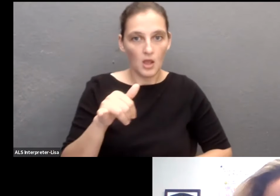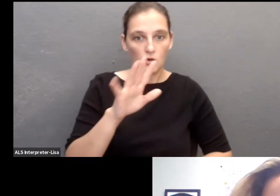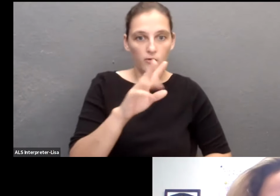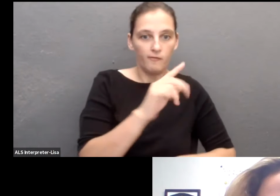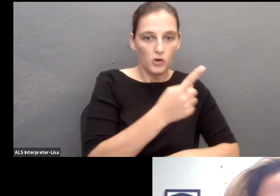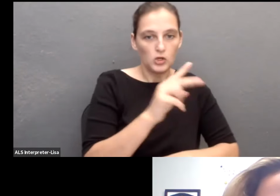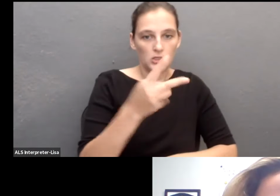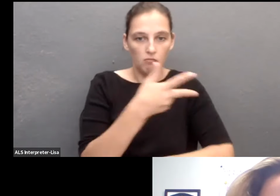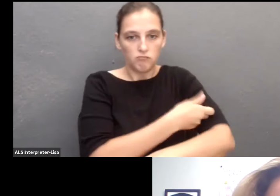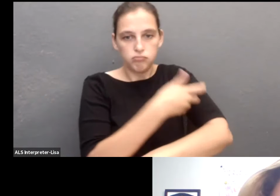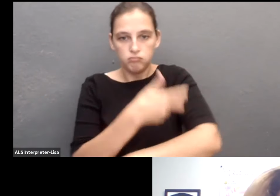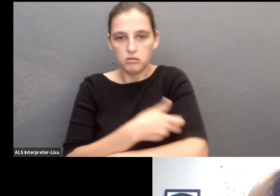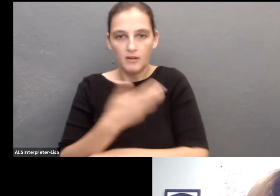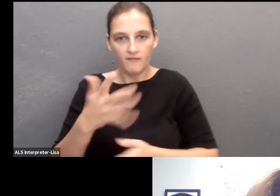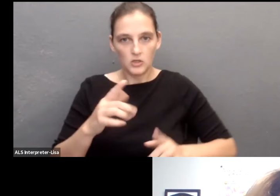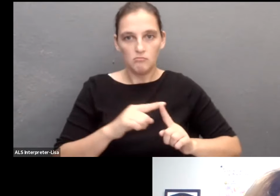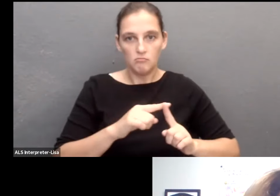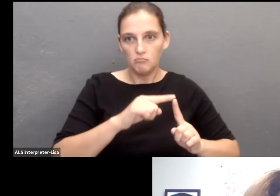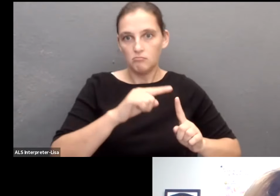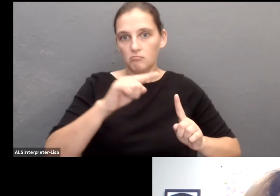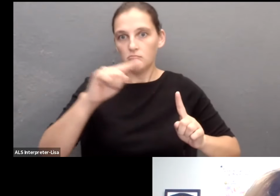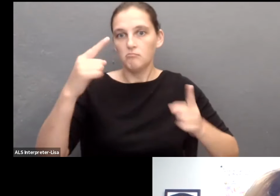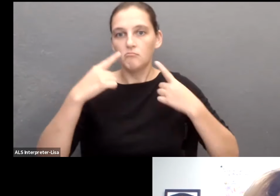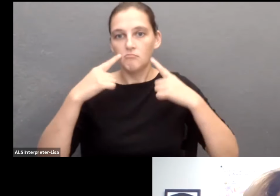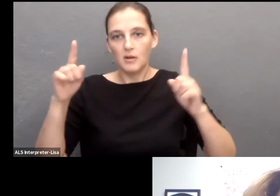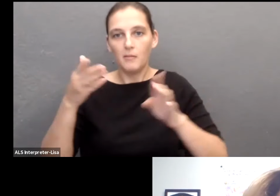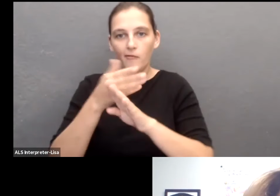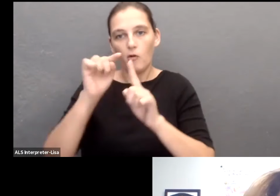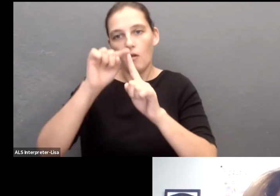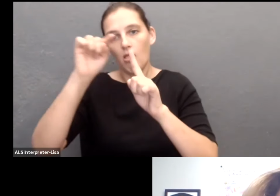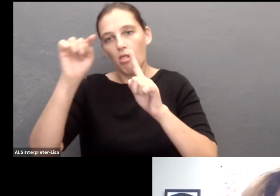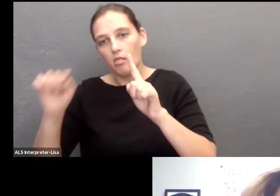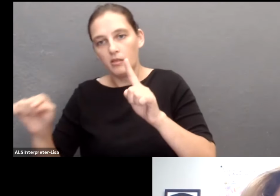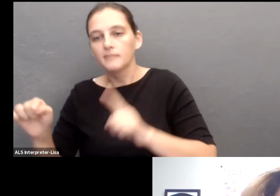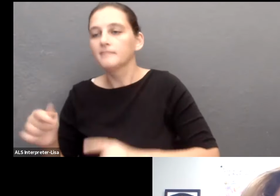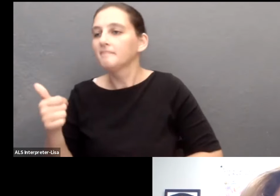we start to see it wane. Matt Norris: Great Thank you.